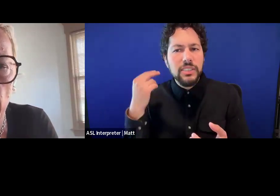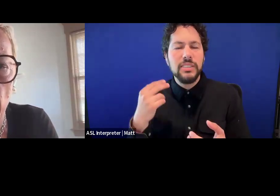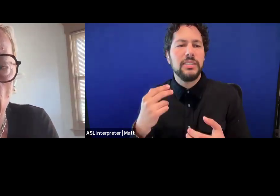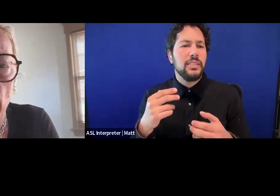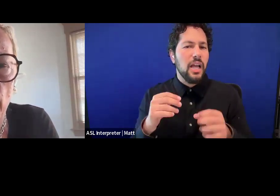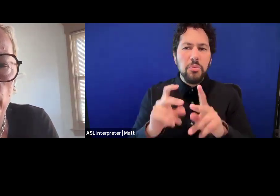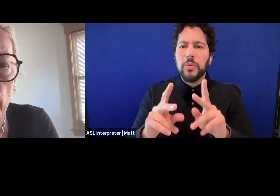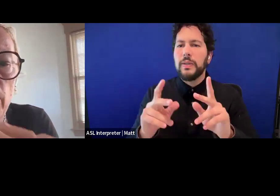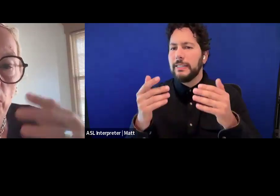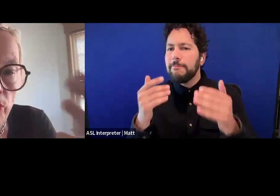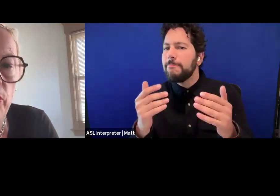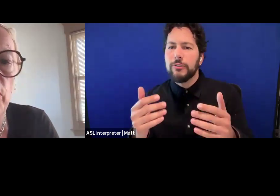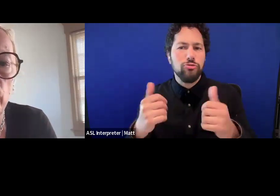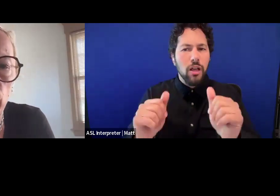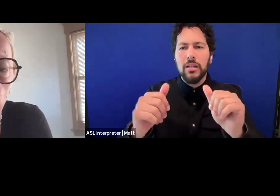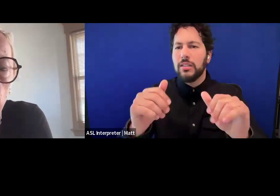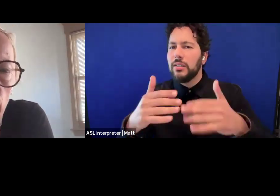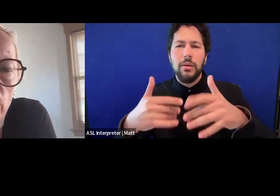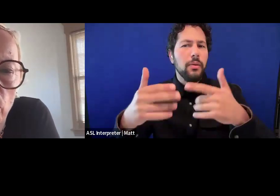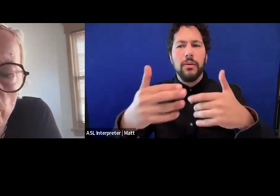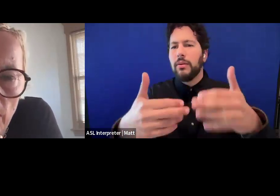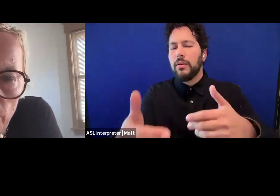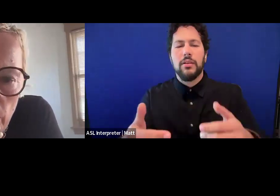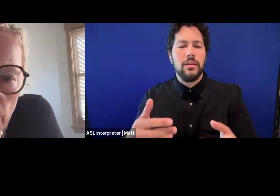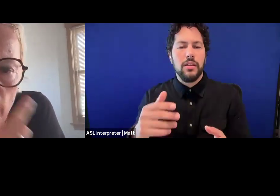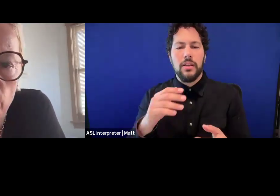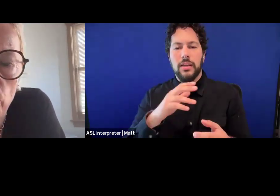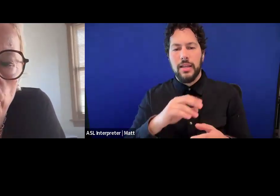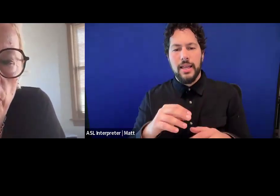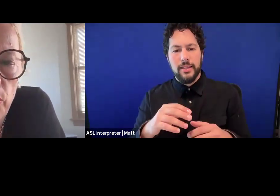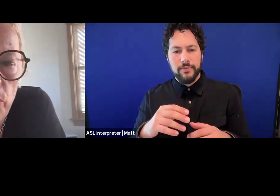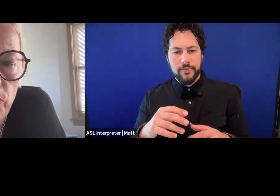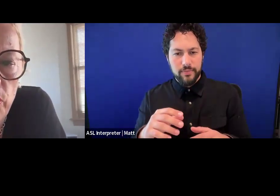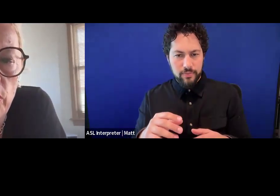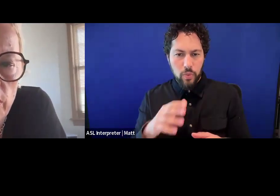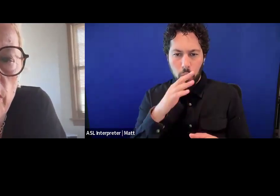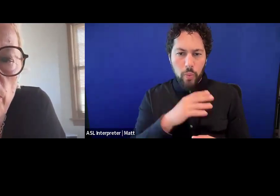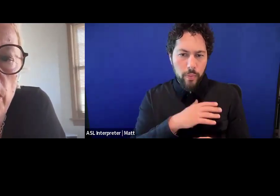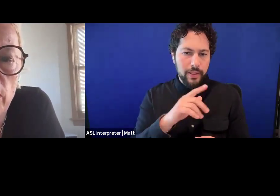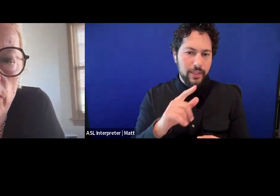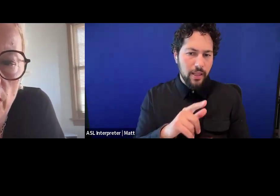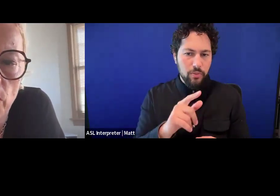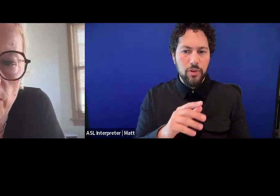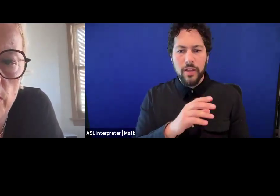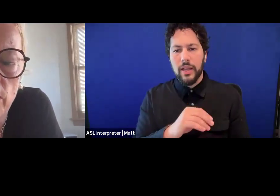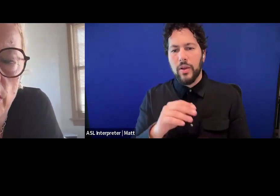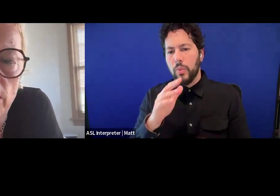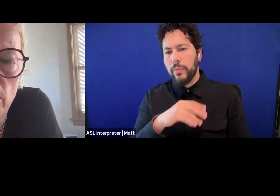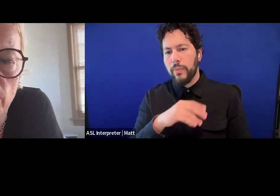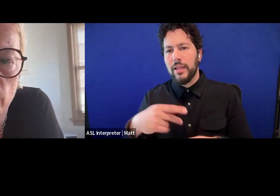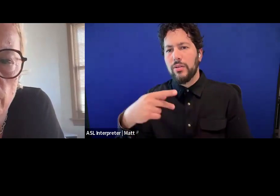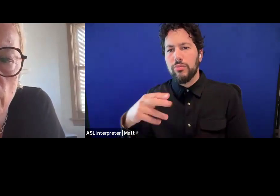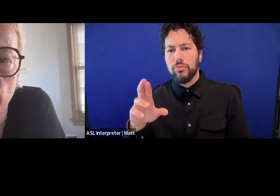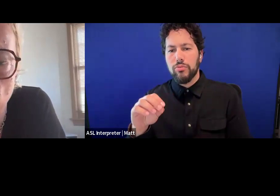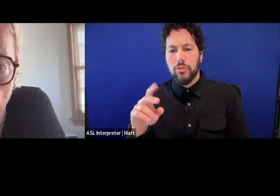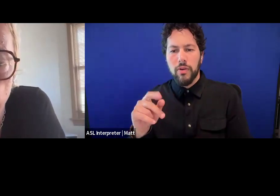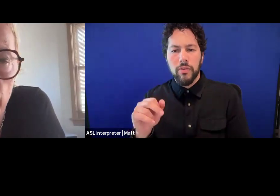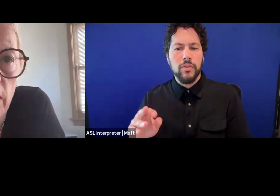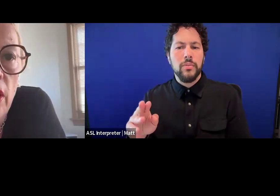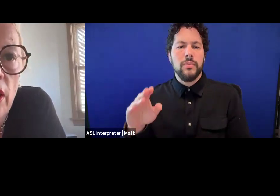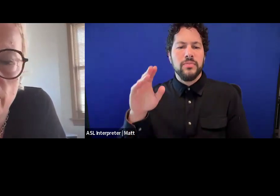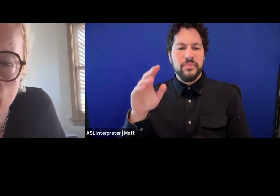Um, and they were forged, the Woman and the women in profit were forged. There's so many other equalities organisations, um, have been.